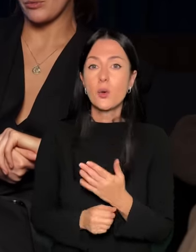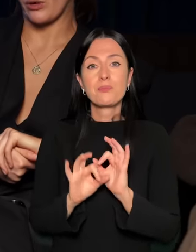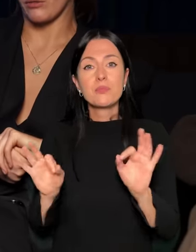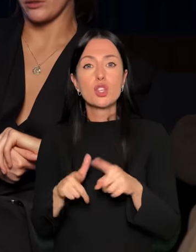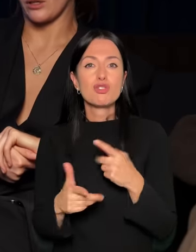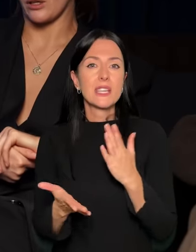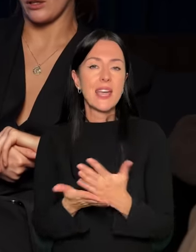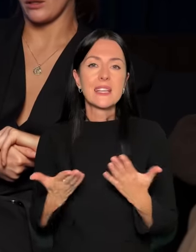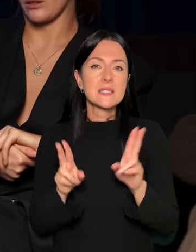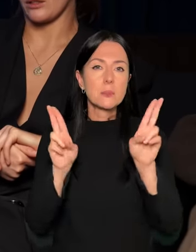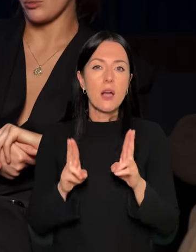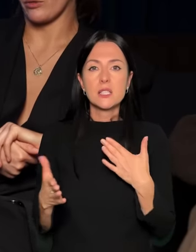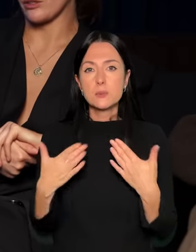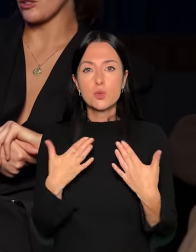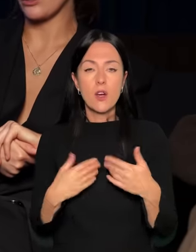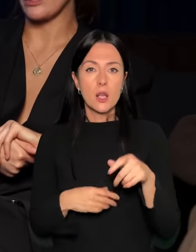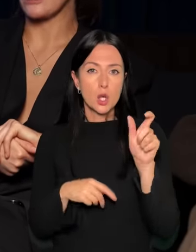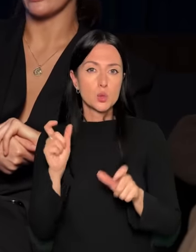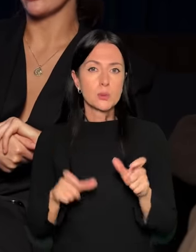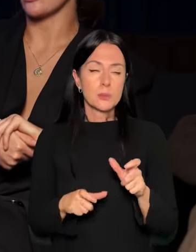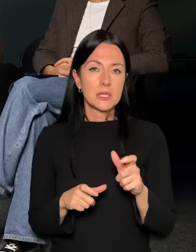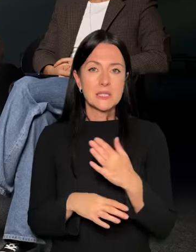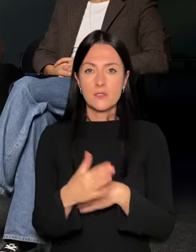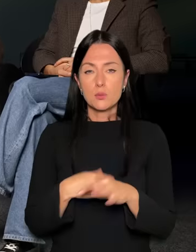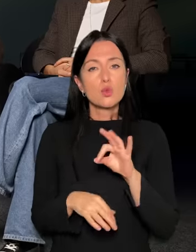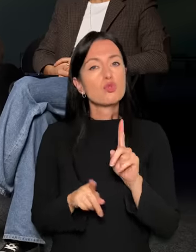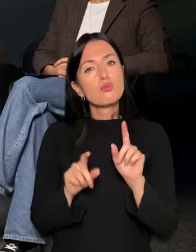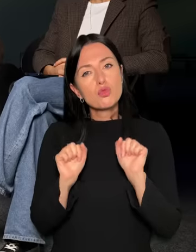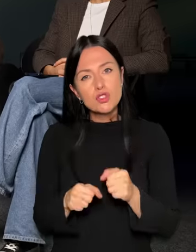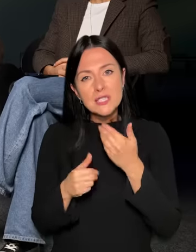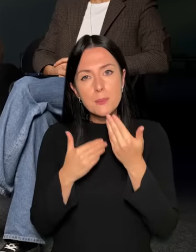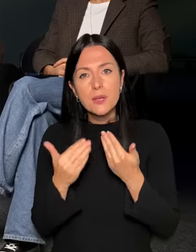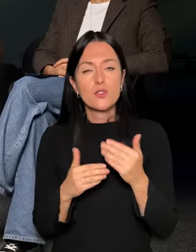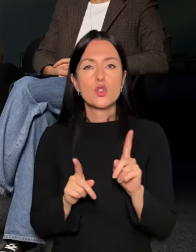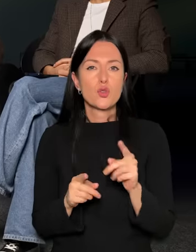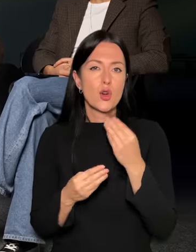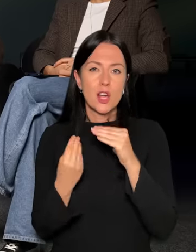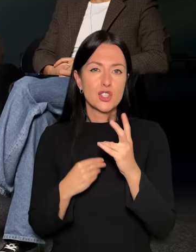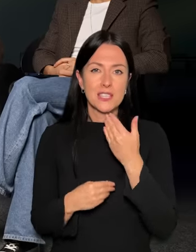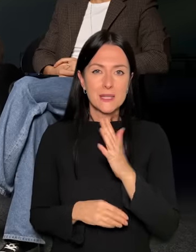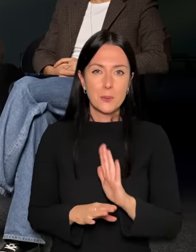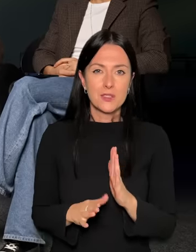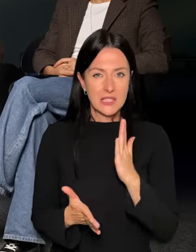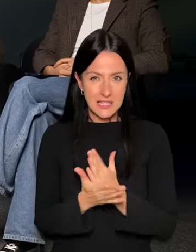Tell me, are there any rules There was also a question, it was a funny question. for interacting with people with disabilities? What can you ask, Why is it better not to ask?